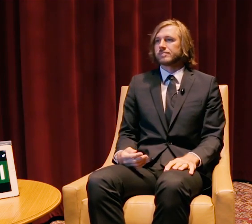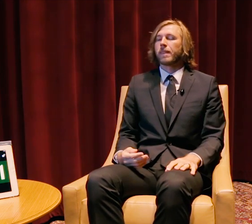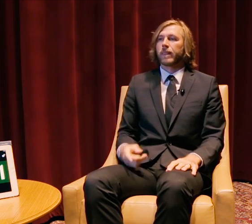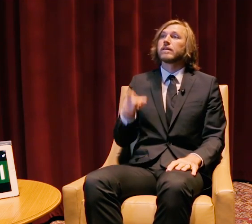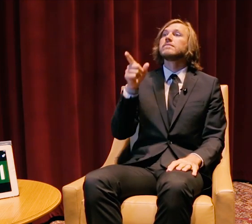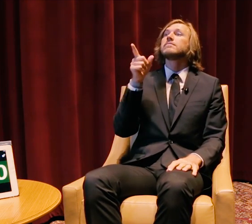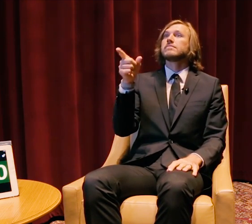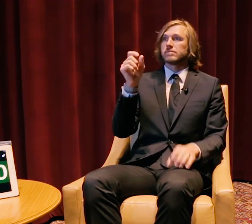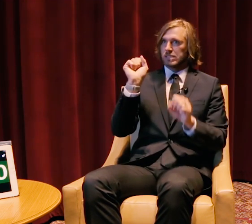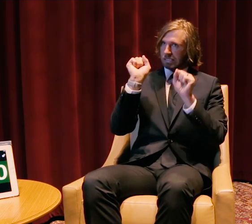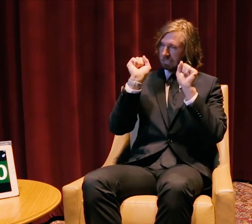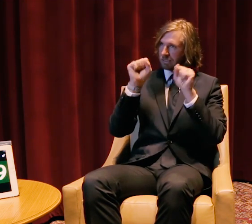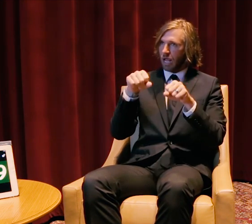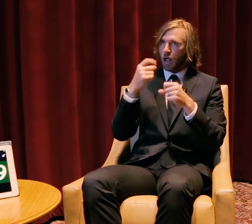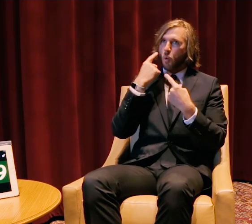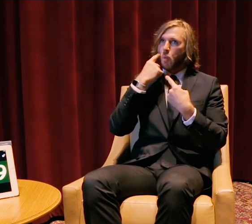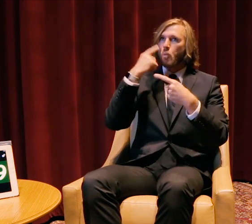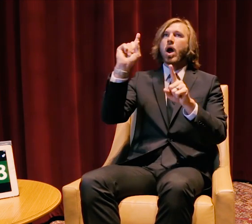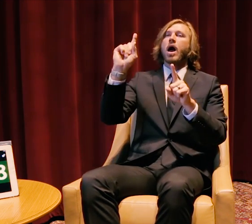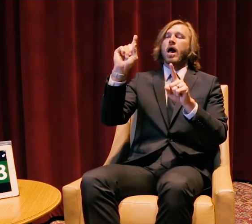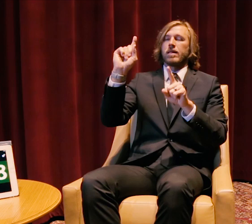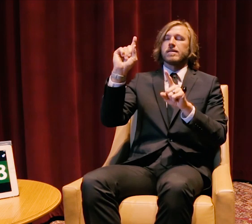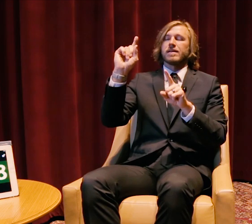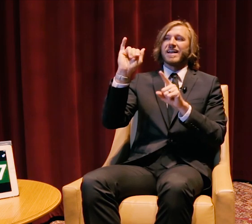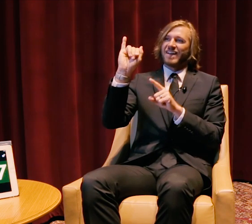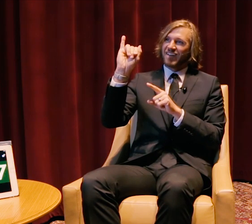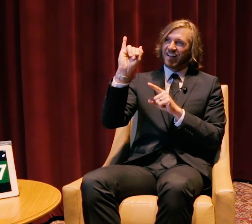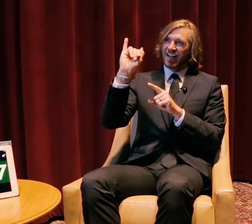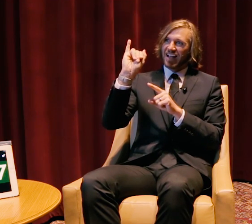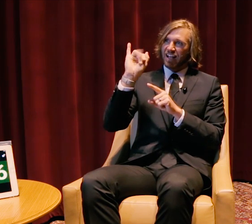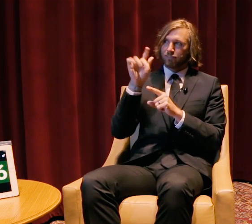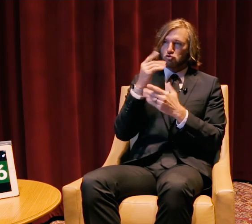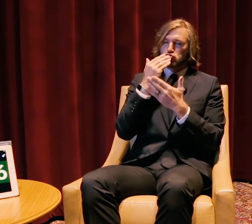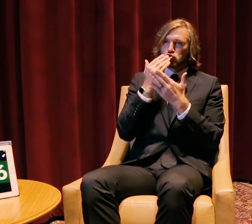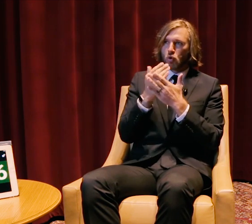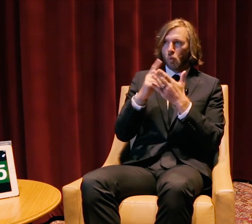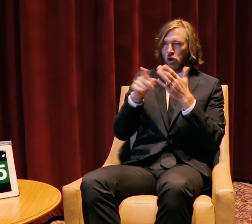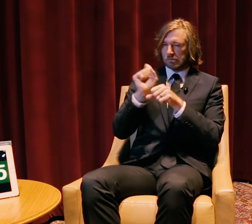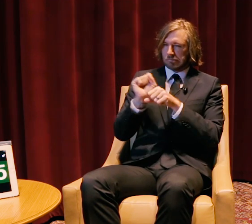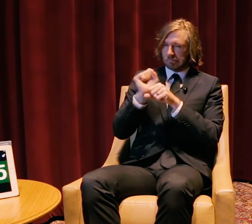You can do really, really well if you're really good at what you're doing